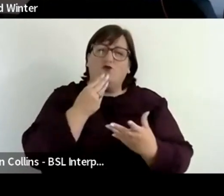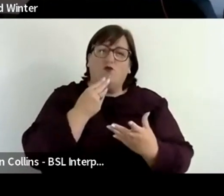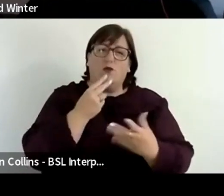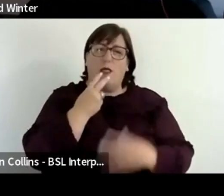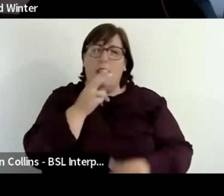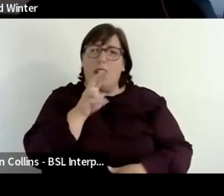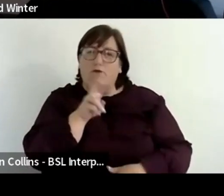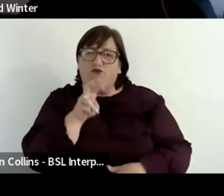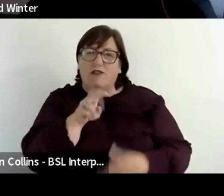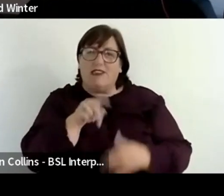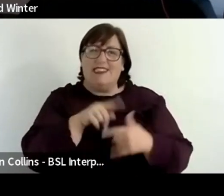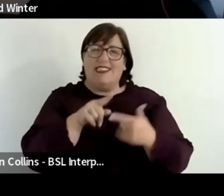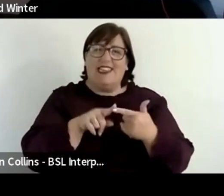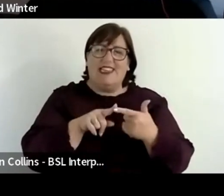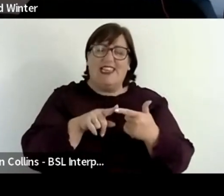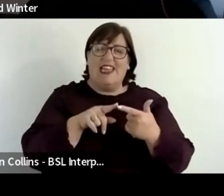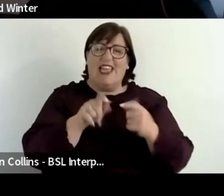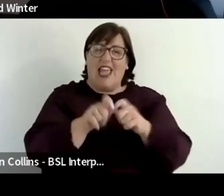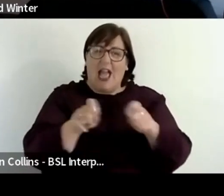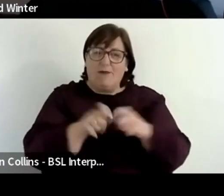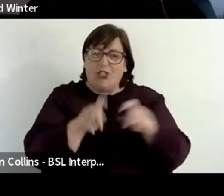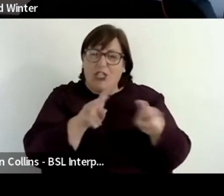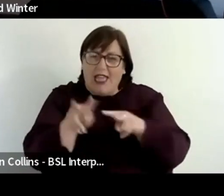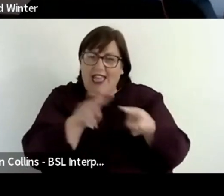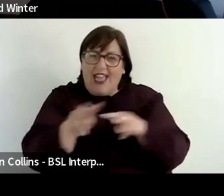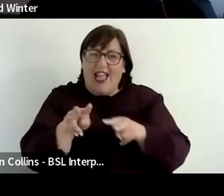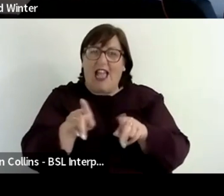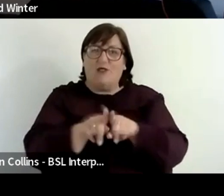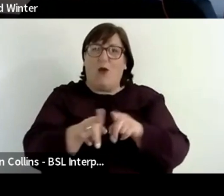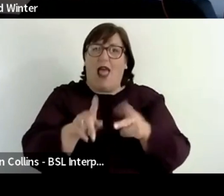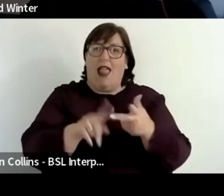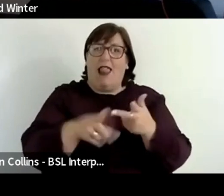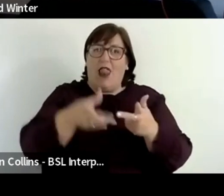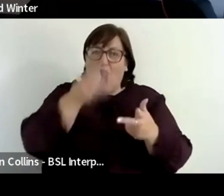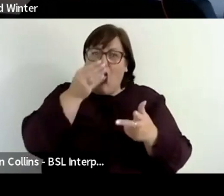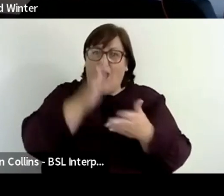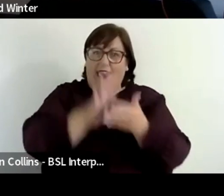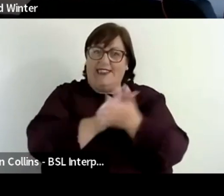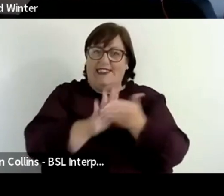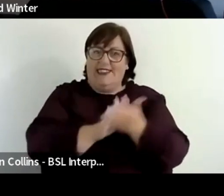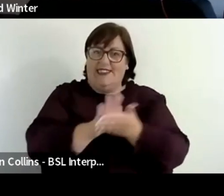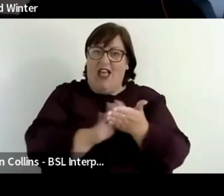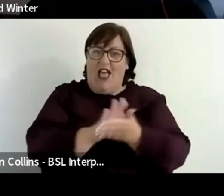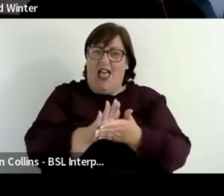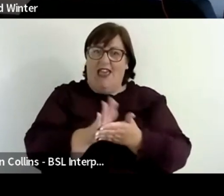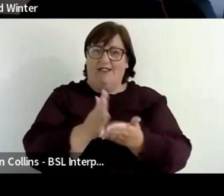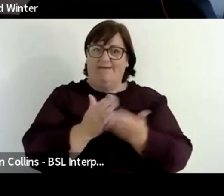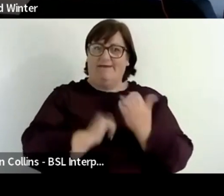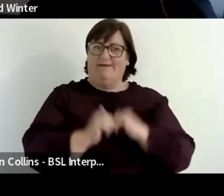and I'm learning sign language as well, which I'm really proud of. So this is me.